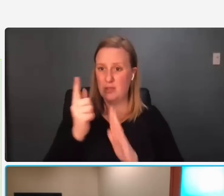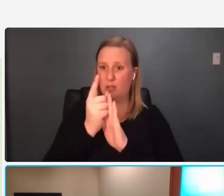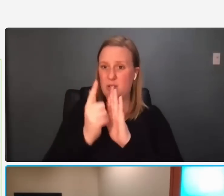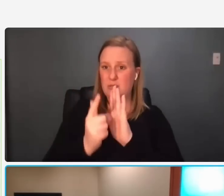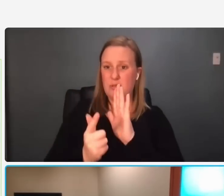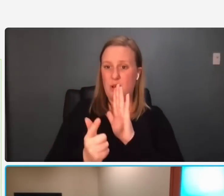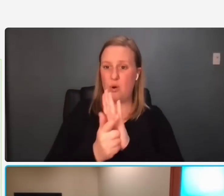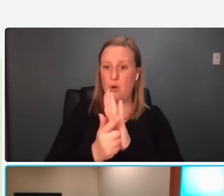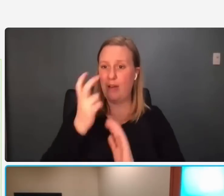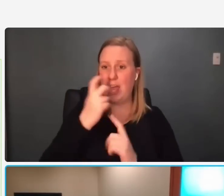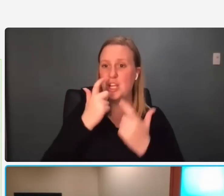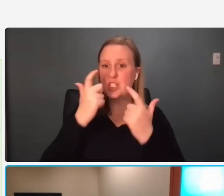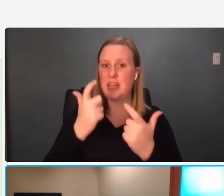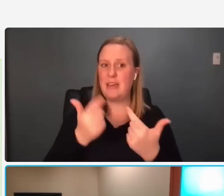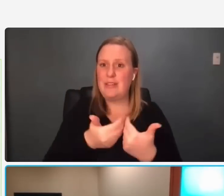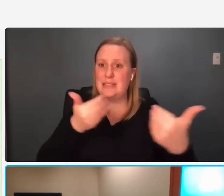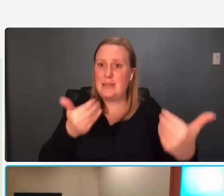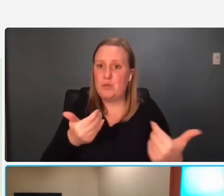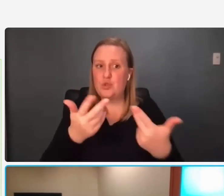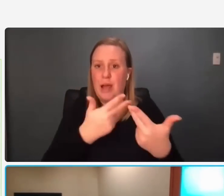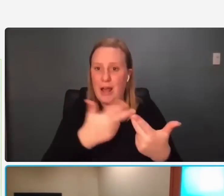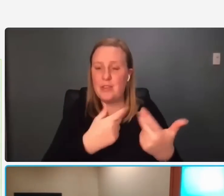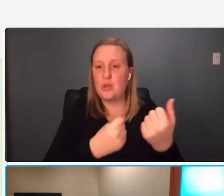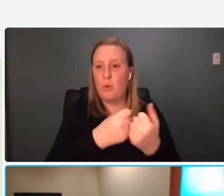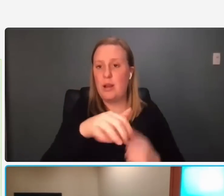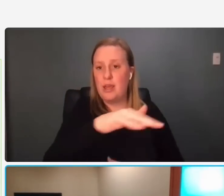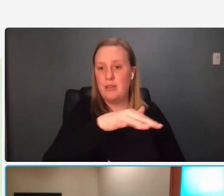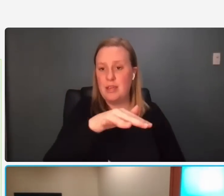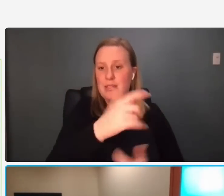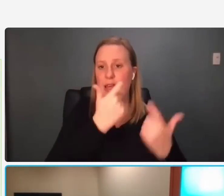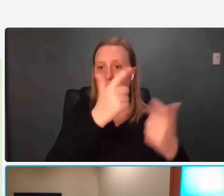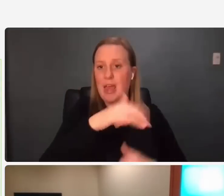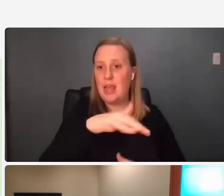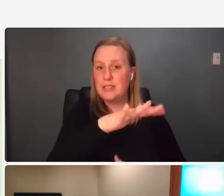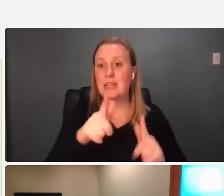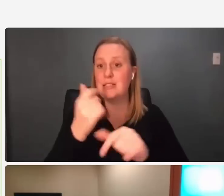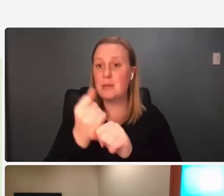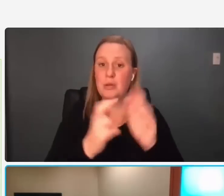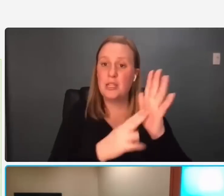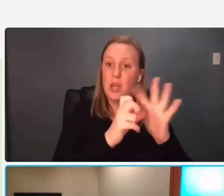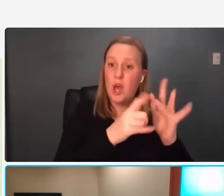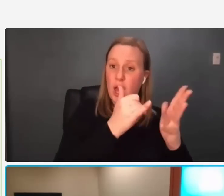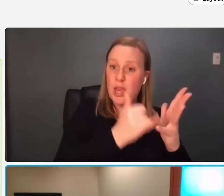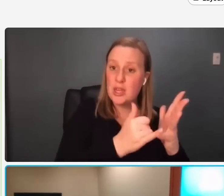care and support sectors, for example the National Disability Insurance Scheme or services that are provided to Veterans.